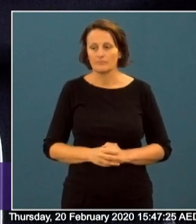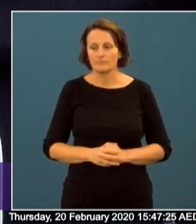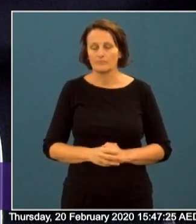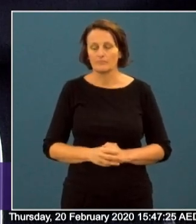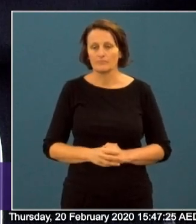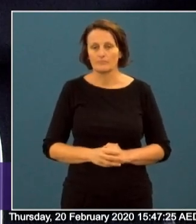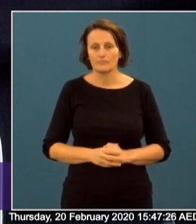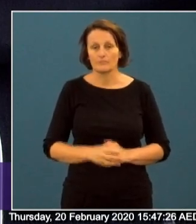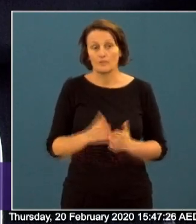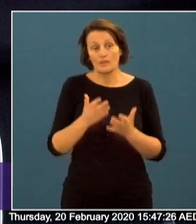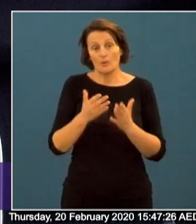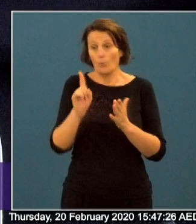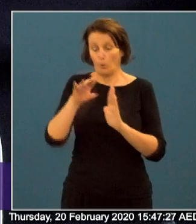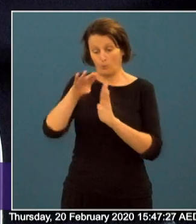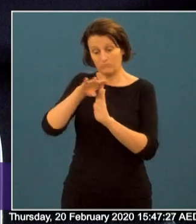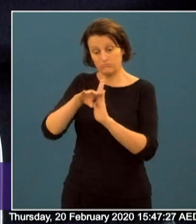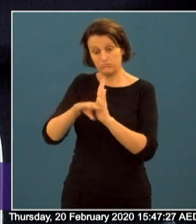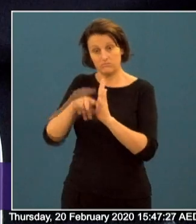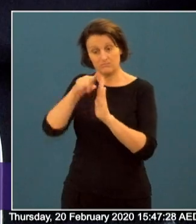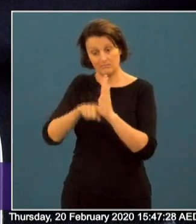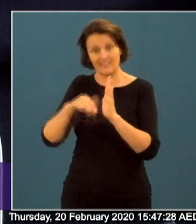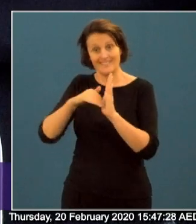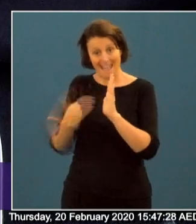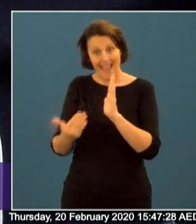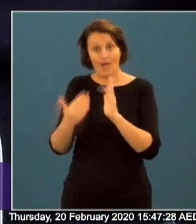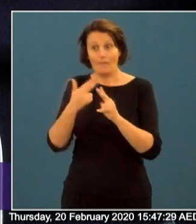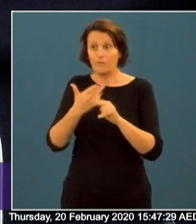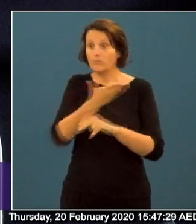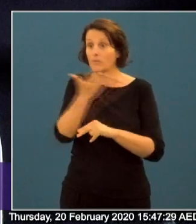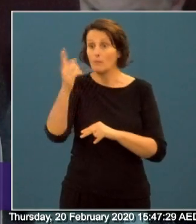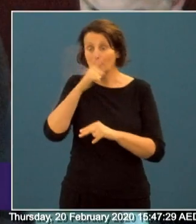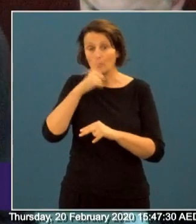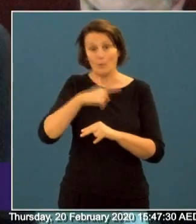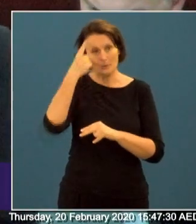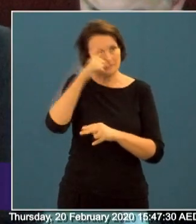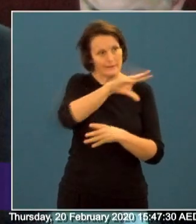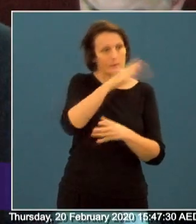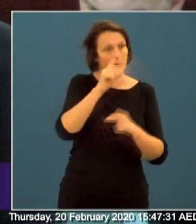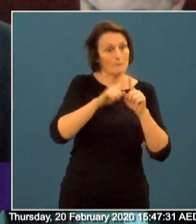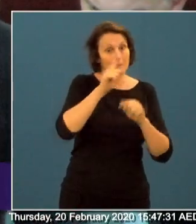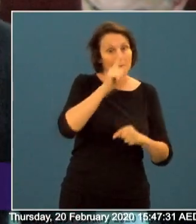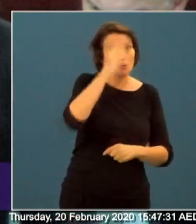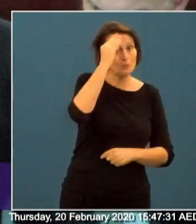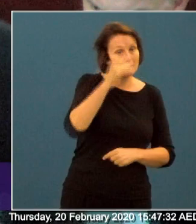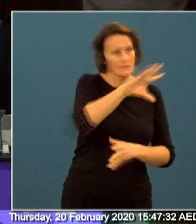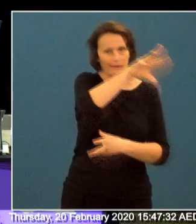in the community that exist. Thank you, Dr Small. Thank you very much.